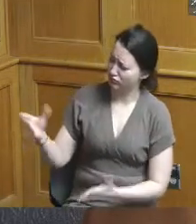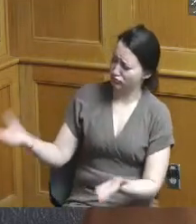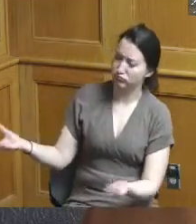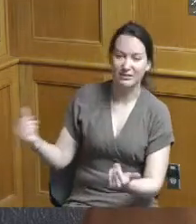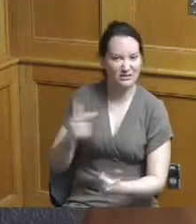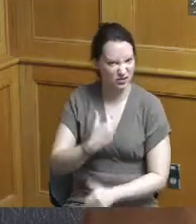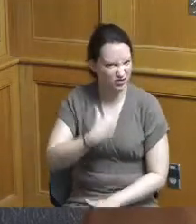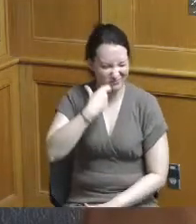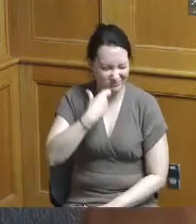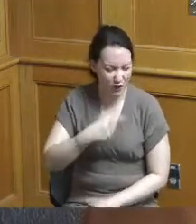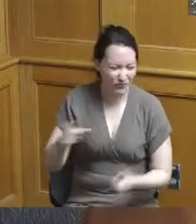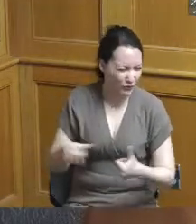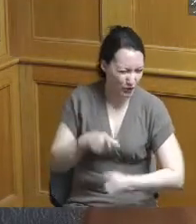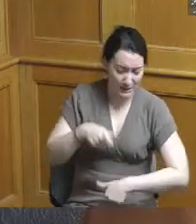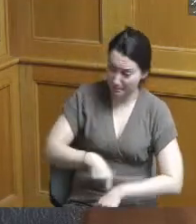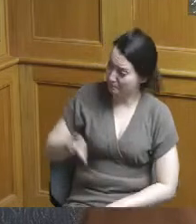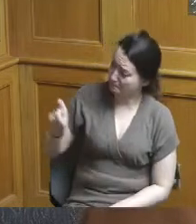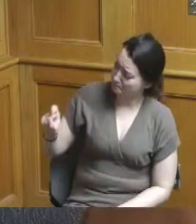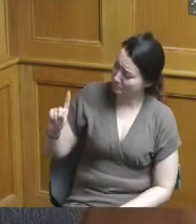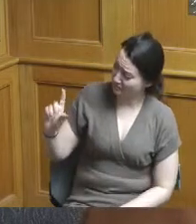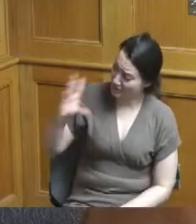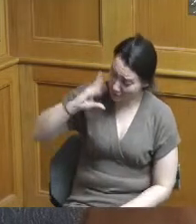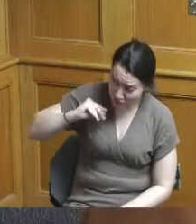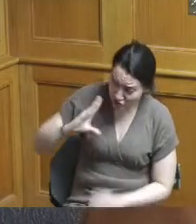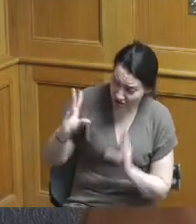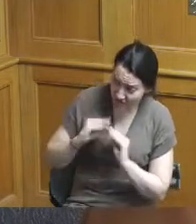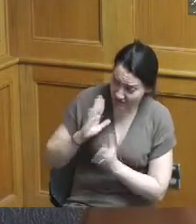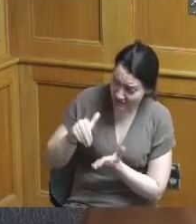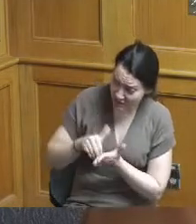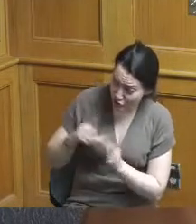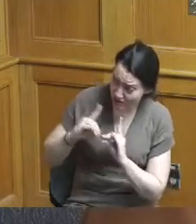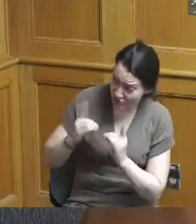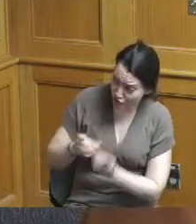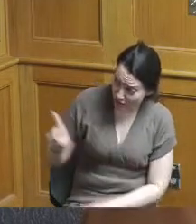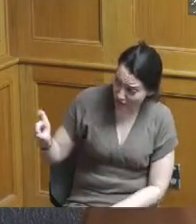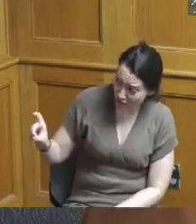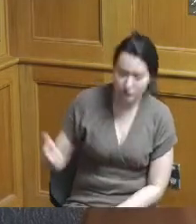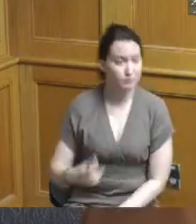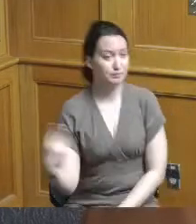last time but the first time have they ever done a Convention Center District and the answer was no